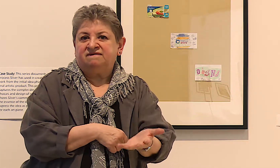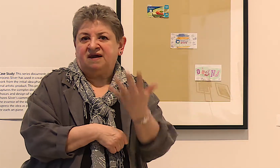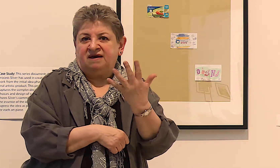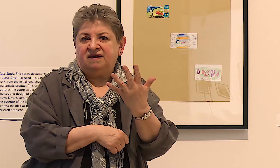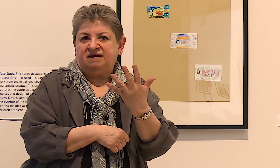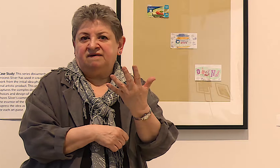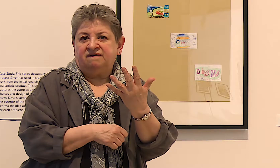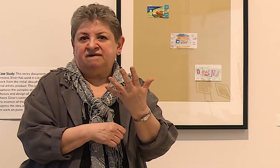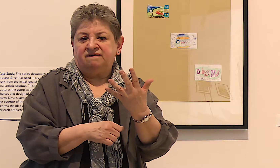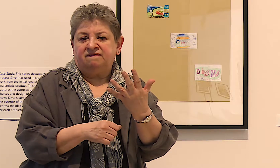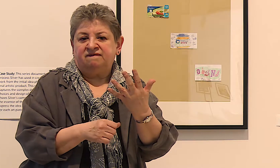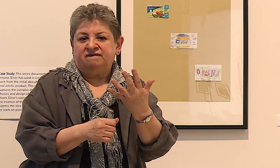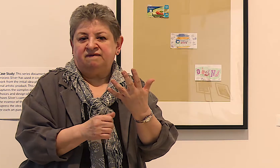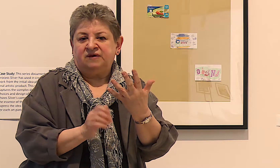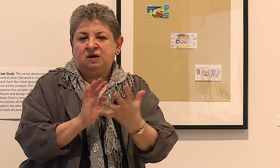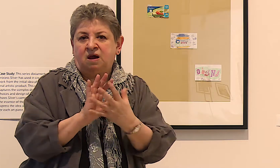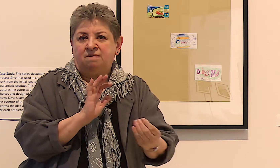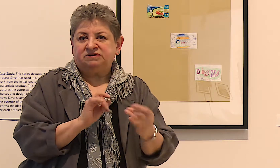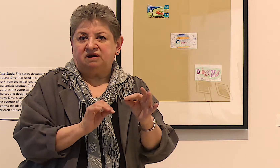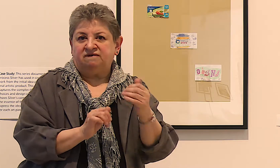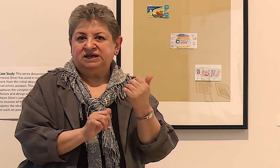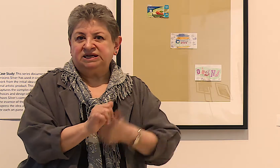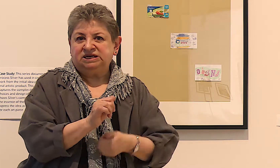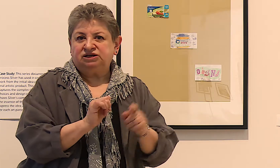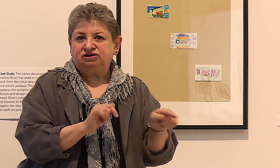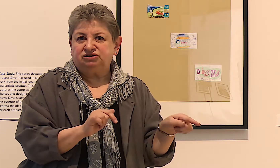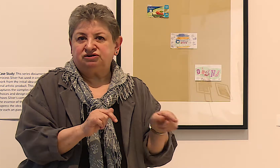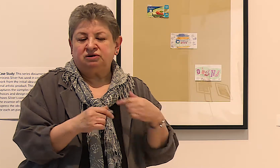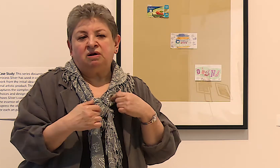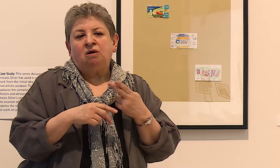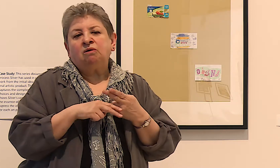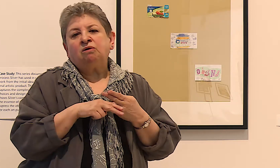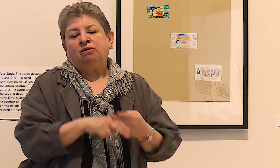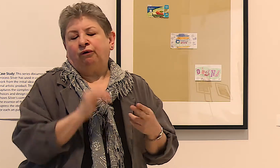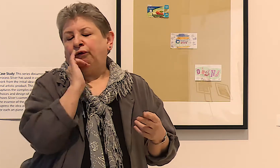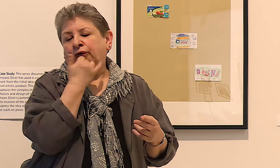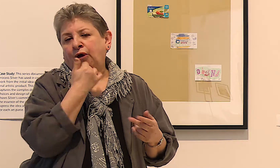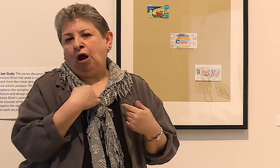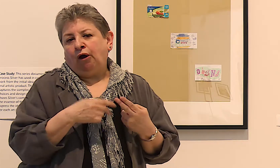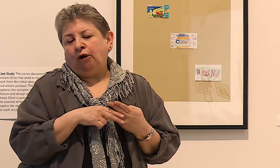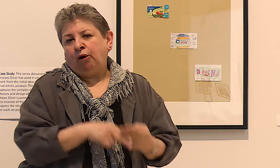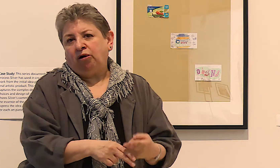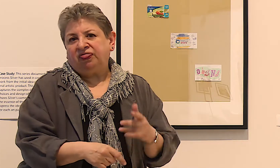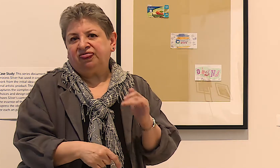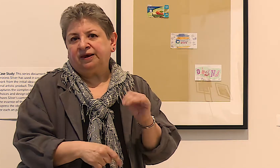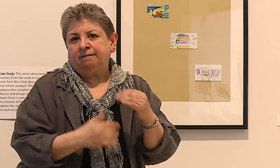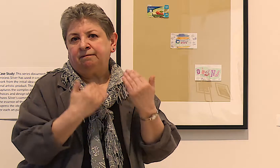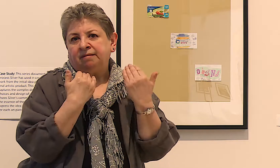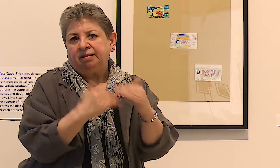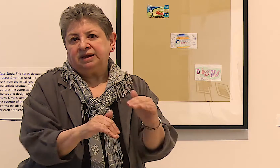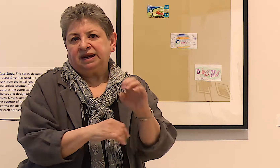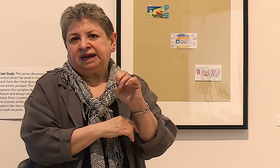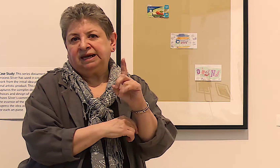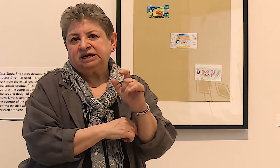I originally made 5 copies of each piece, and I mistakenly called them "limited editions."